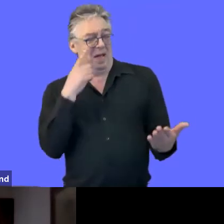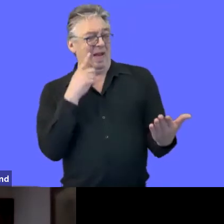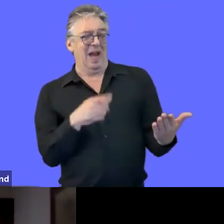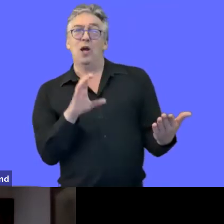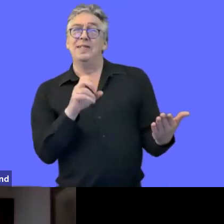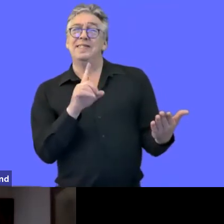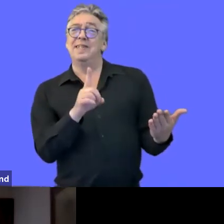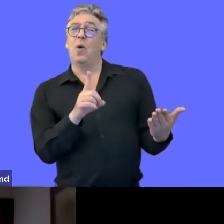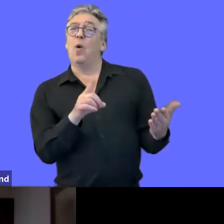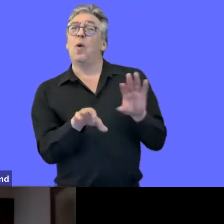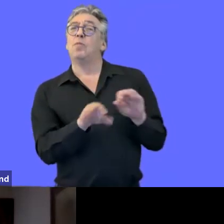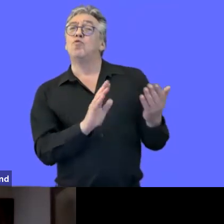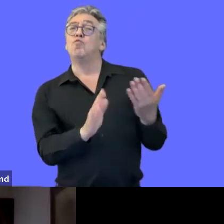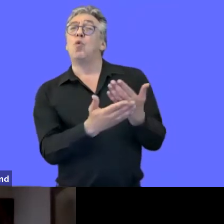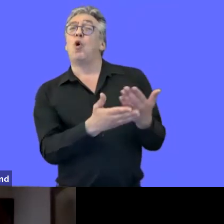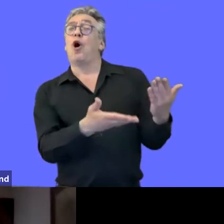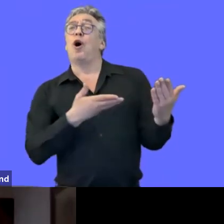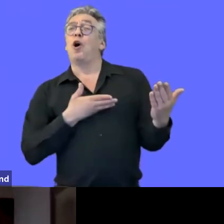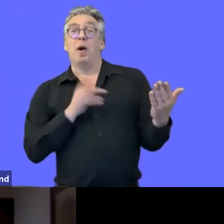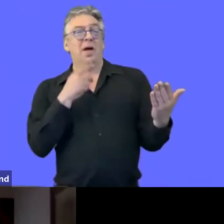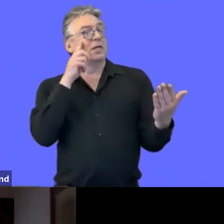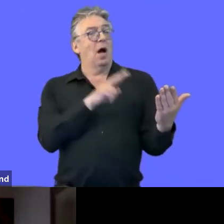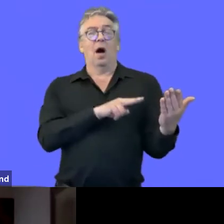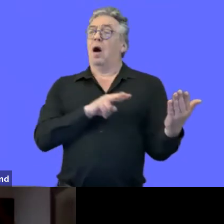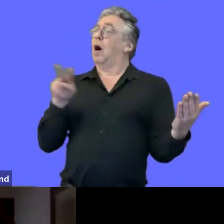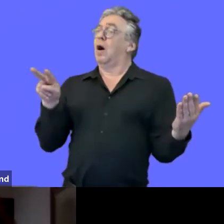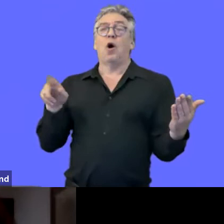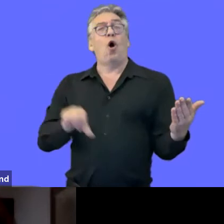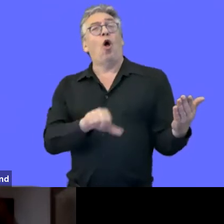the whole body of the International Human Rights law system.